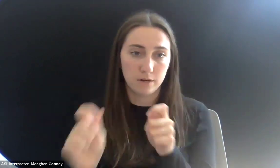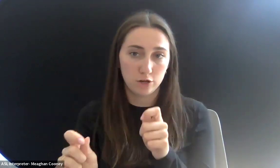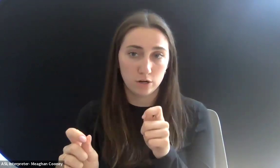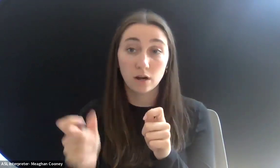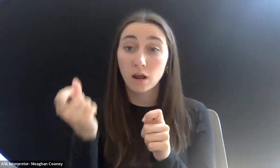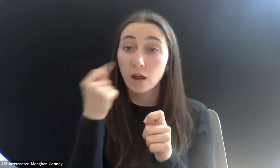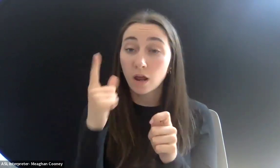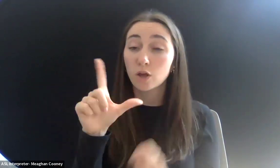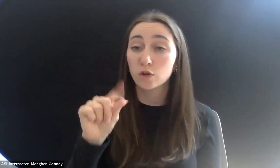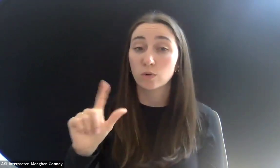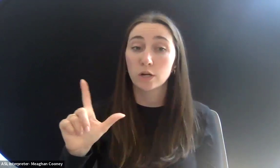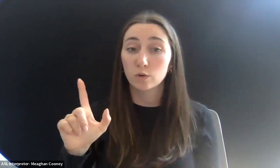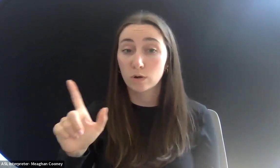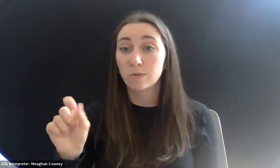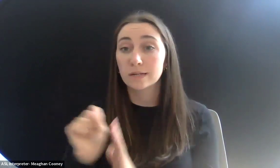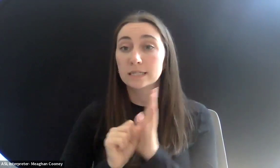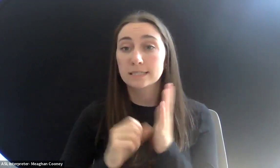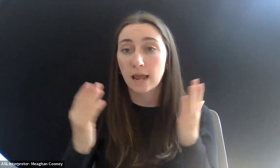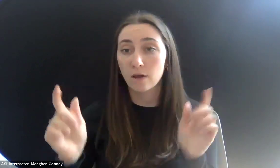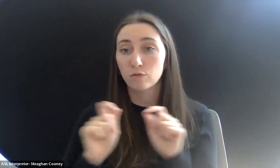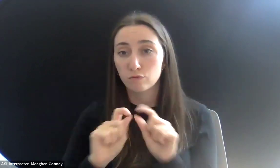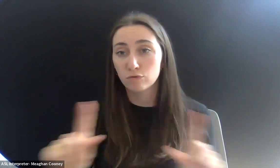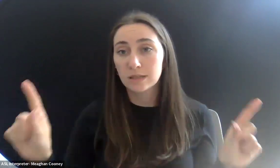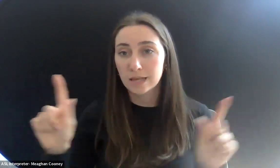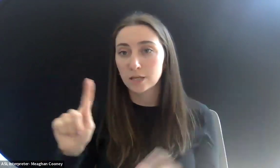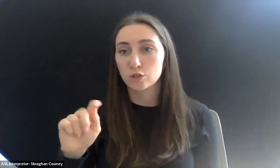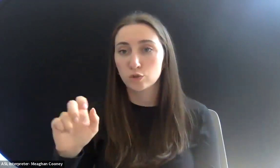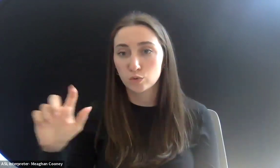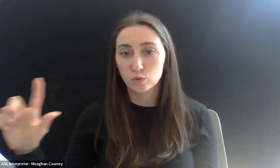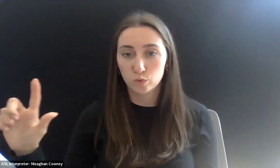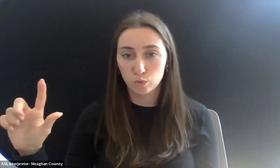released what's called the Climate Resilience Design Standards Tool.